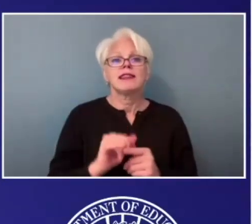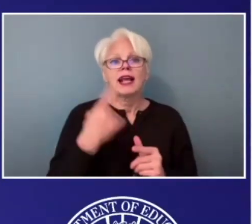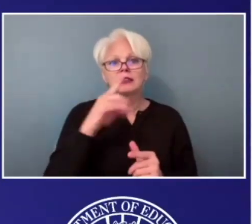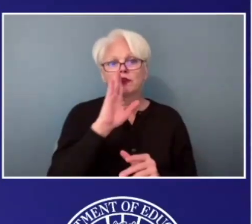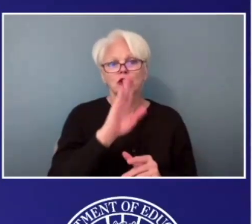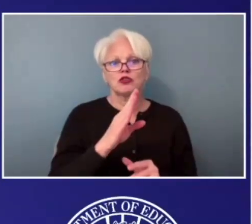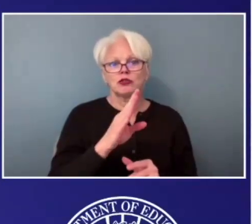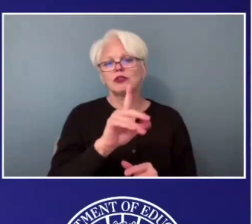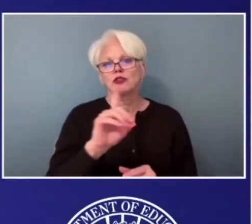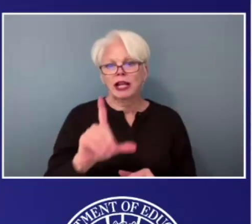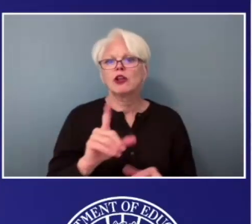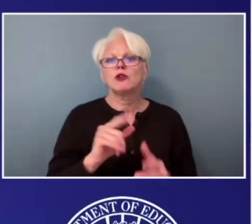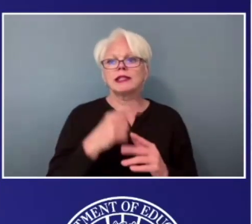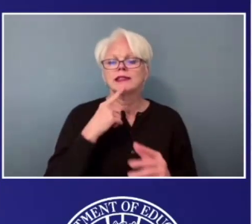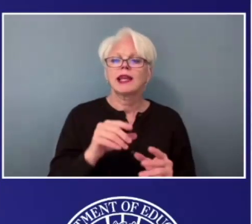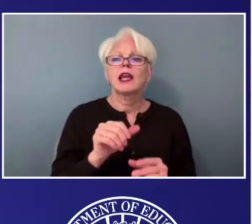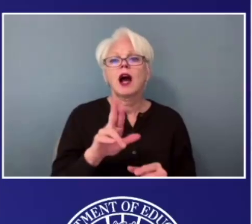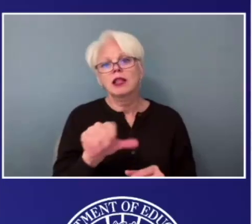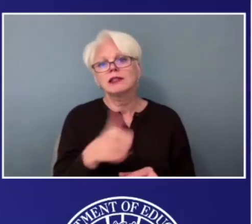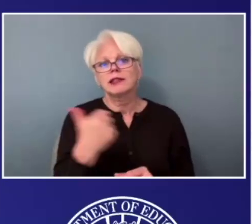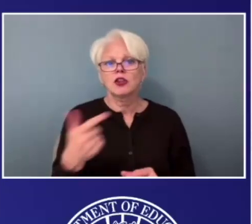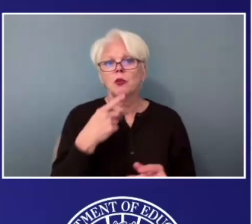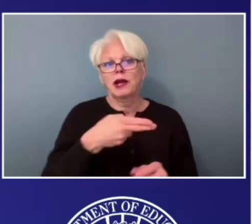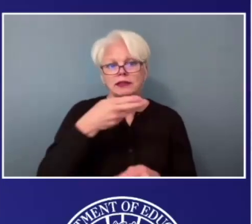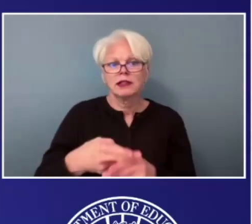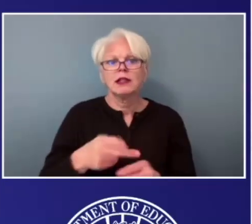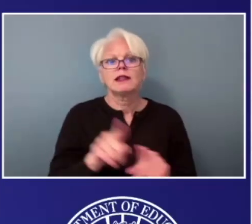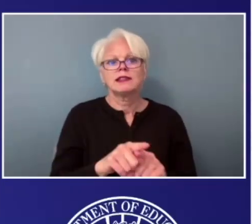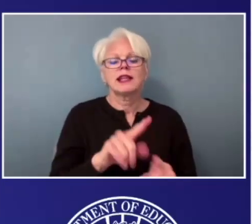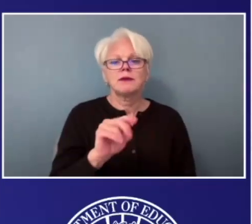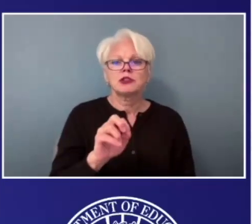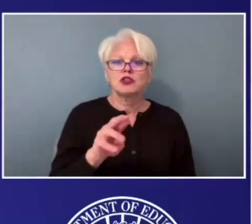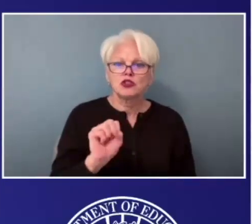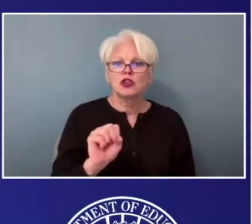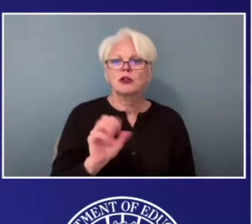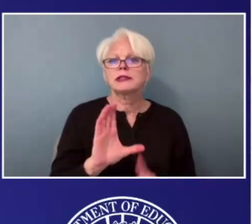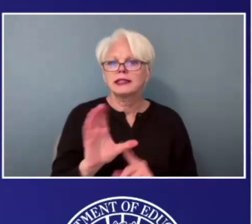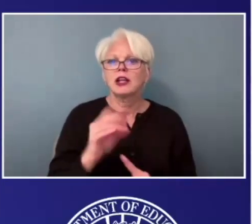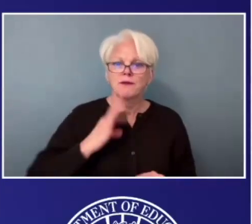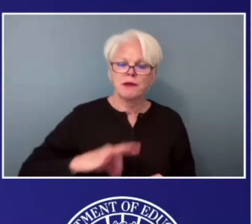unless otherwise specified, the same terms, conditions and benefits of the FFEL program in section 428 apply.